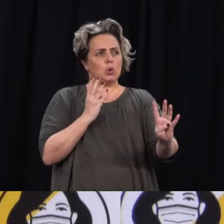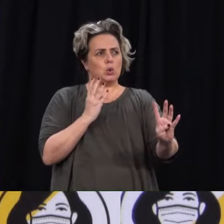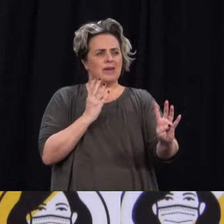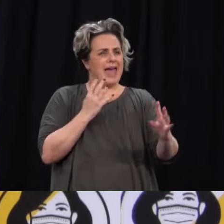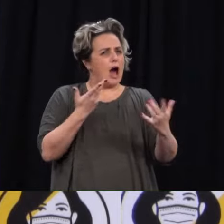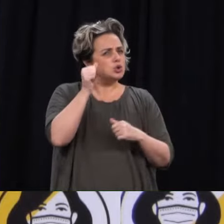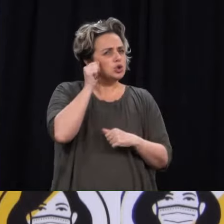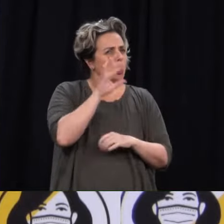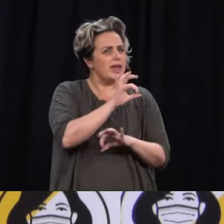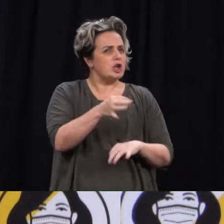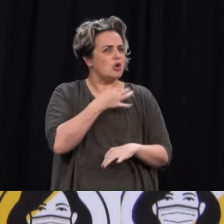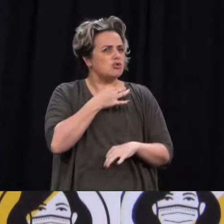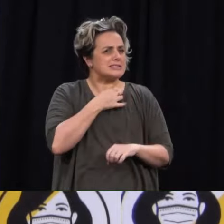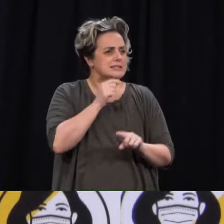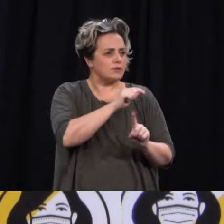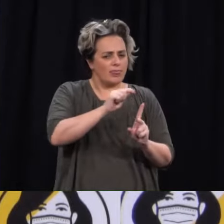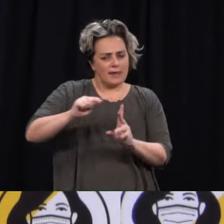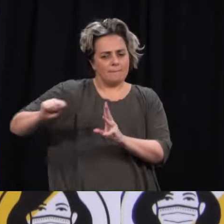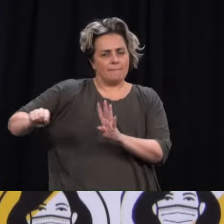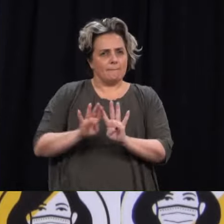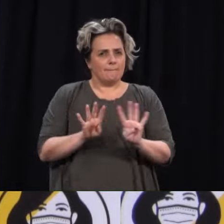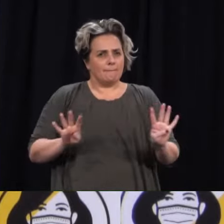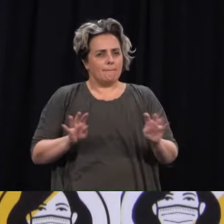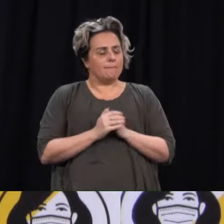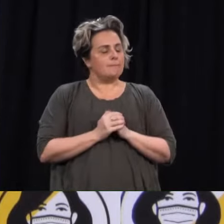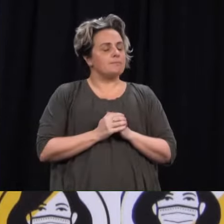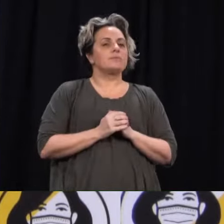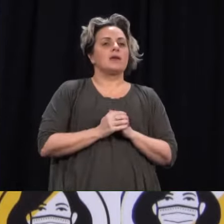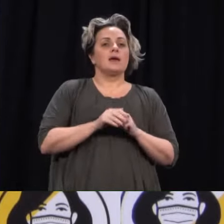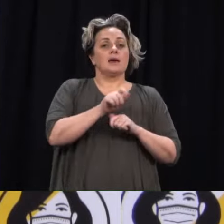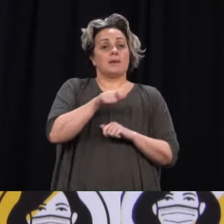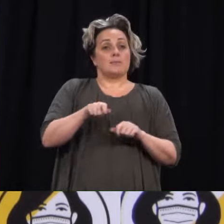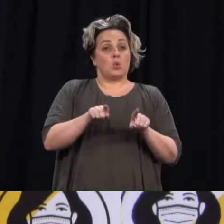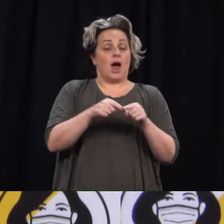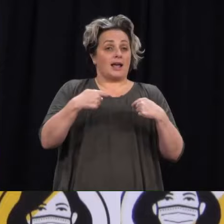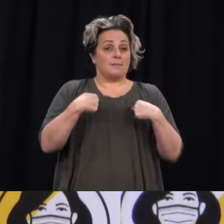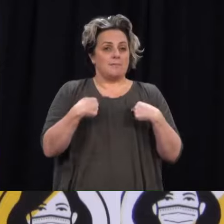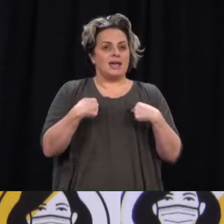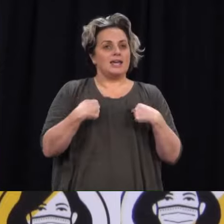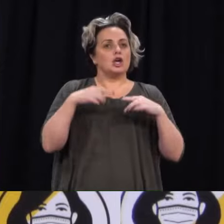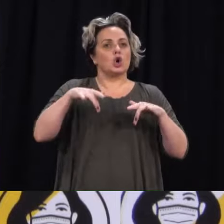you comfortable when they are not, that there is no concern with people standing in the